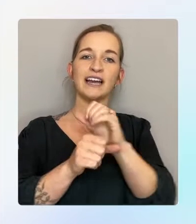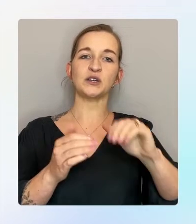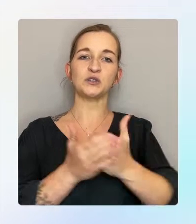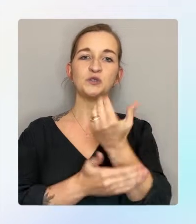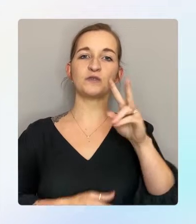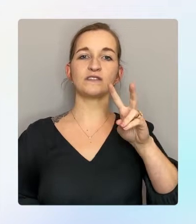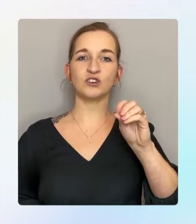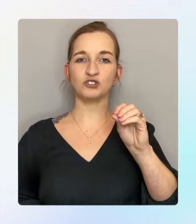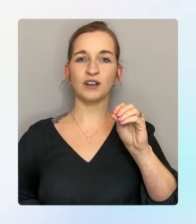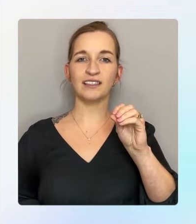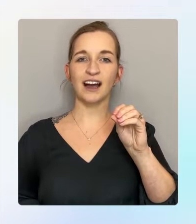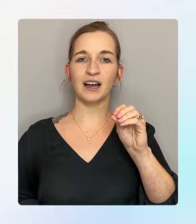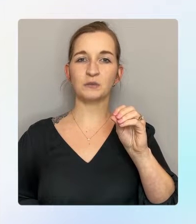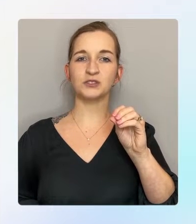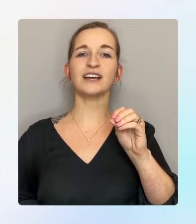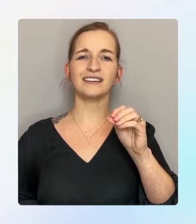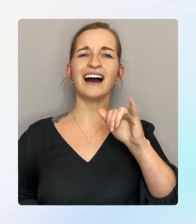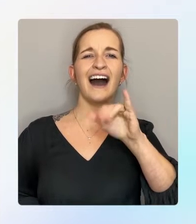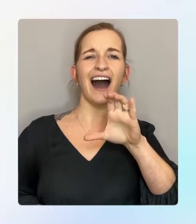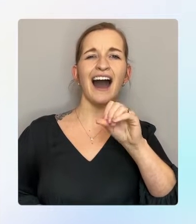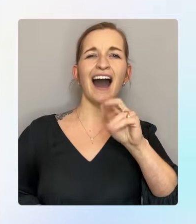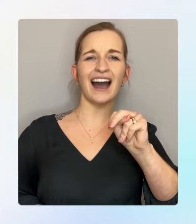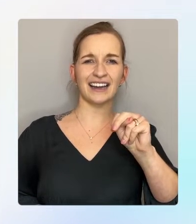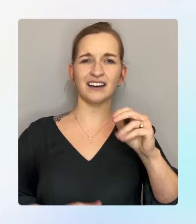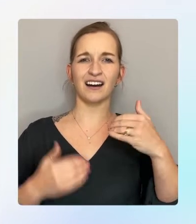Virtual objects are represented by an icosahedron icon.